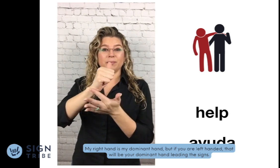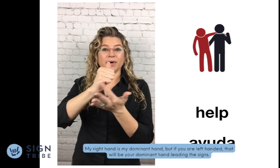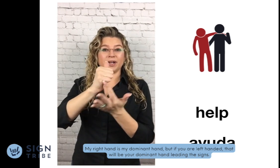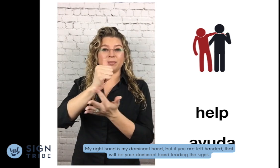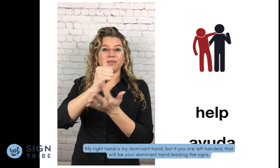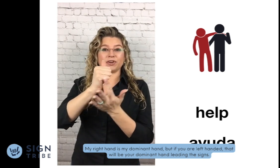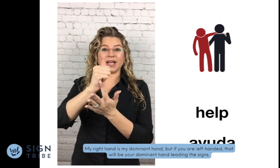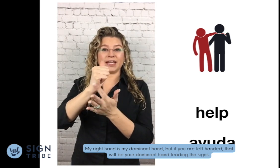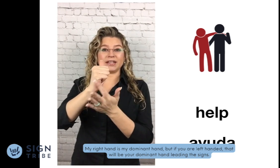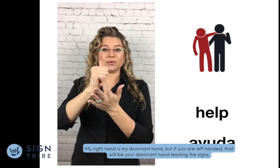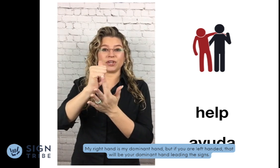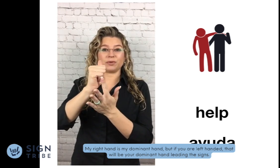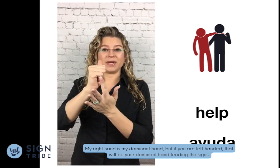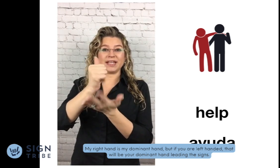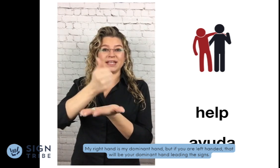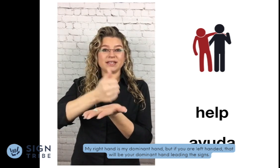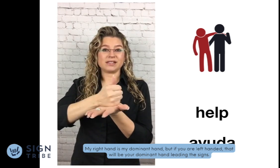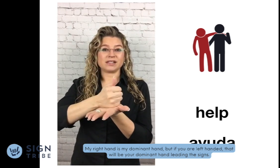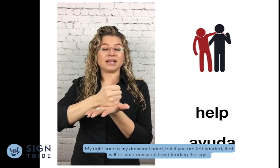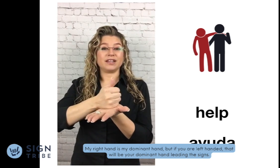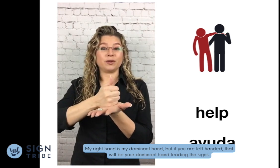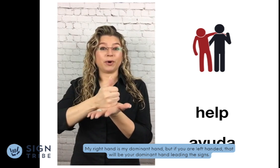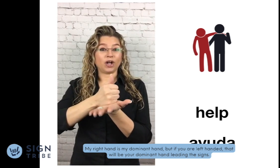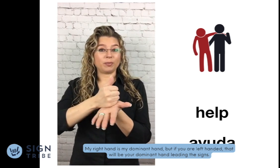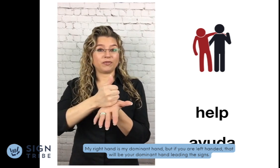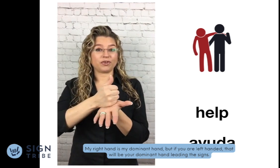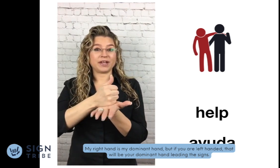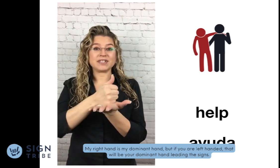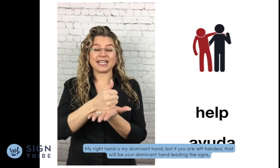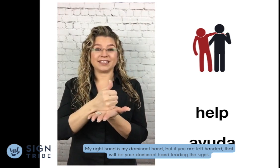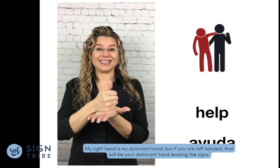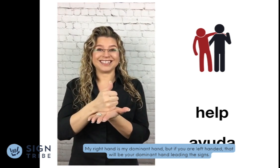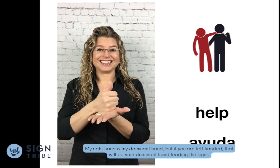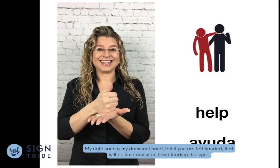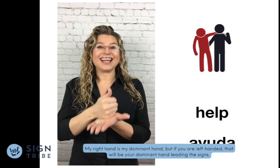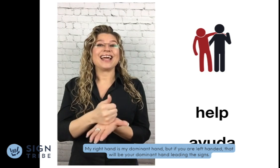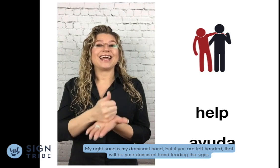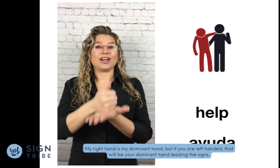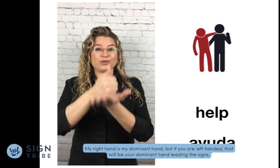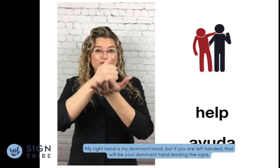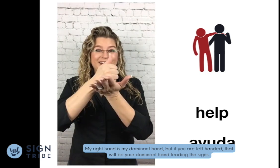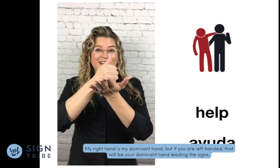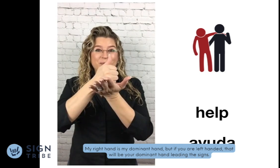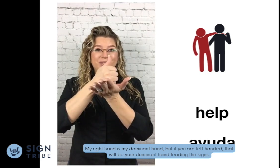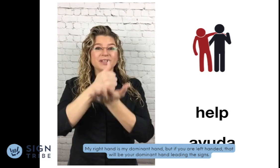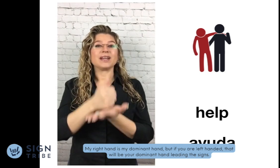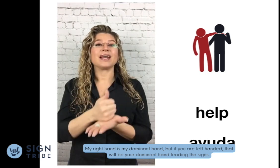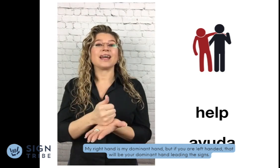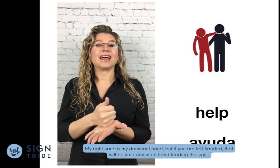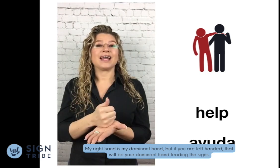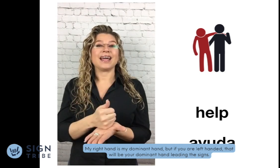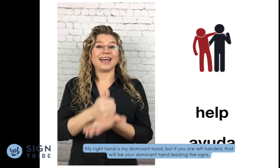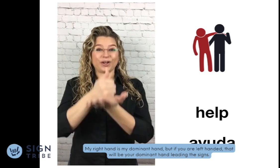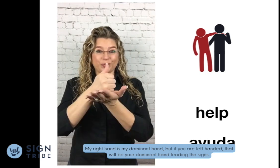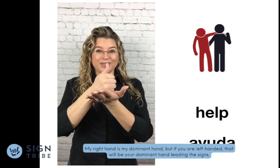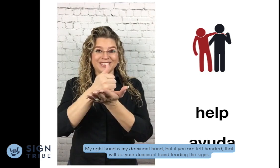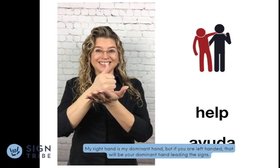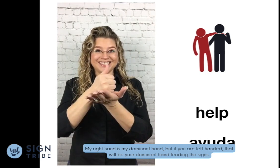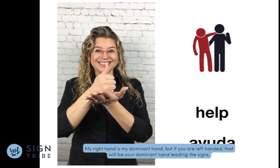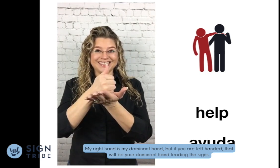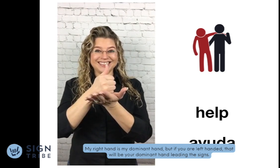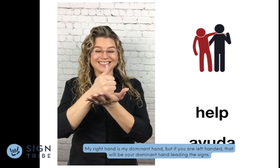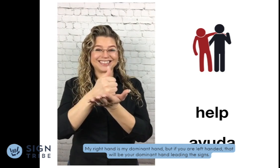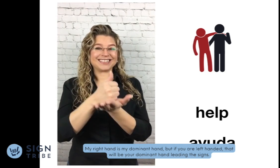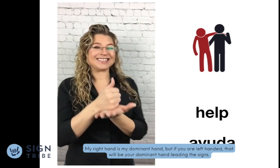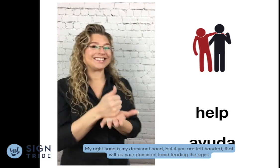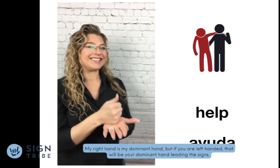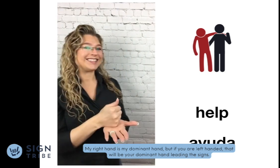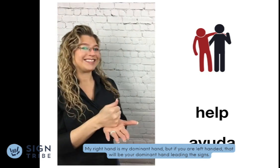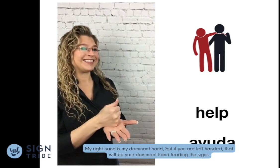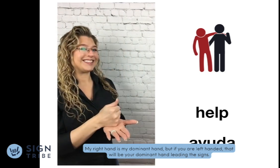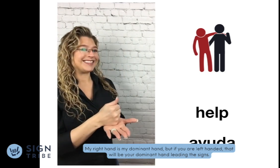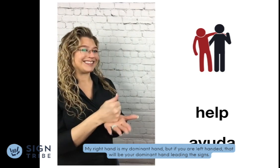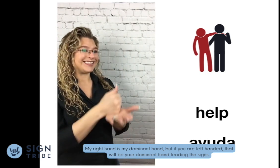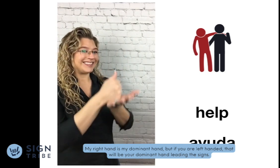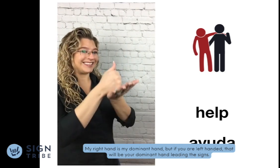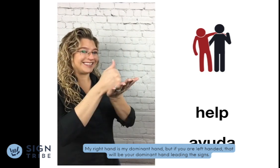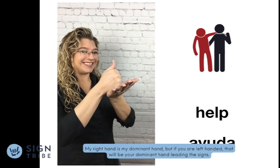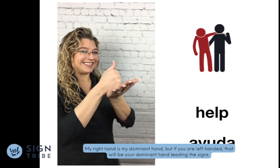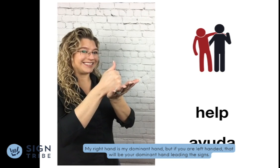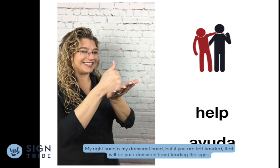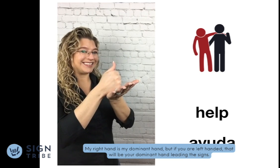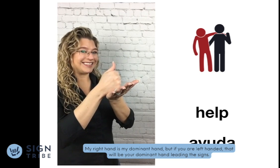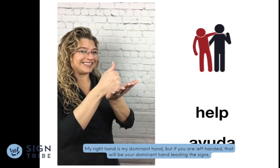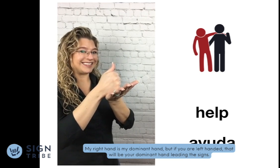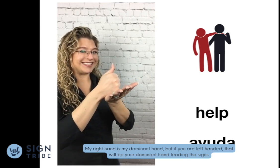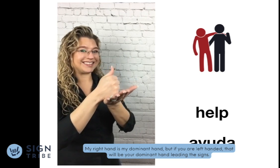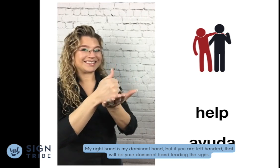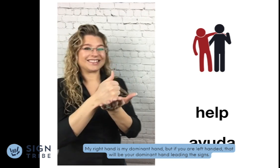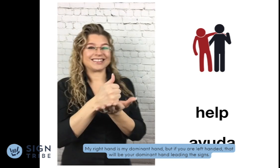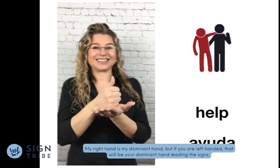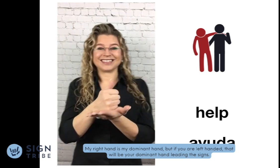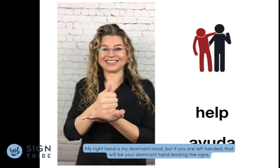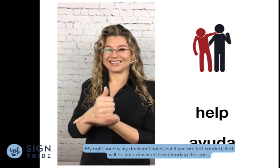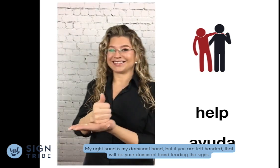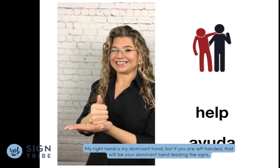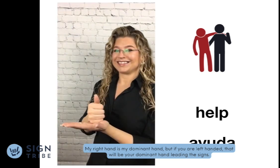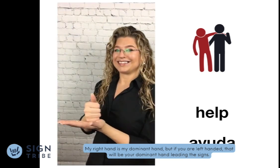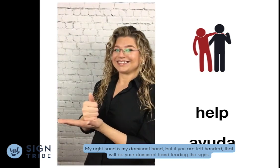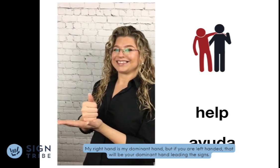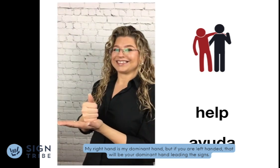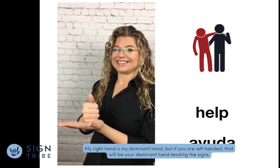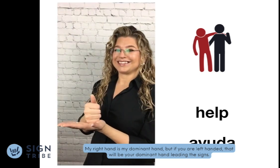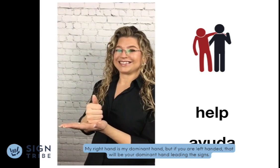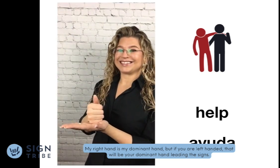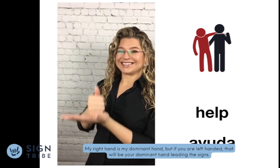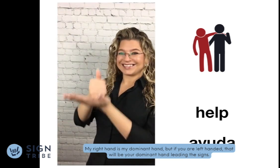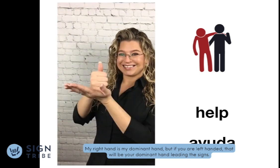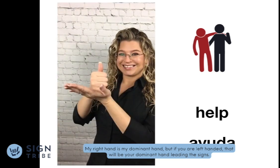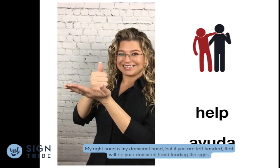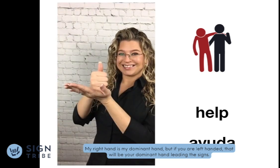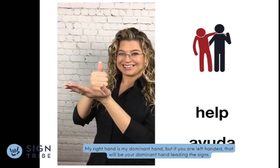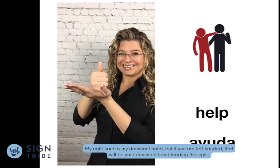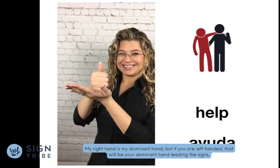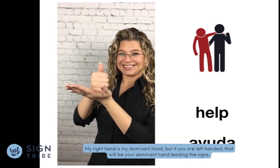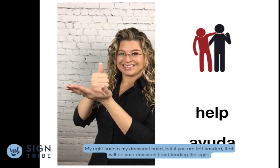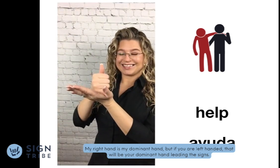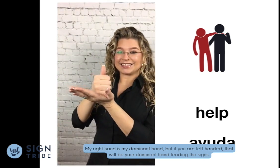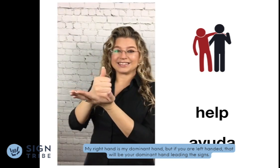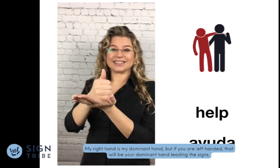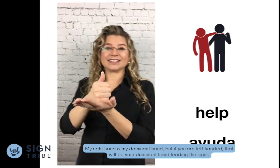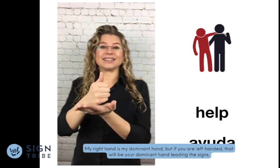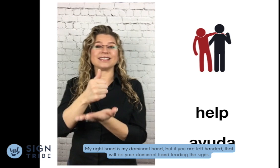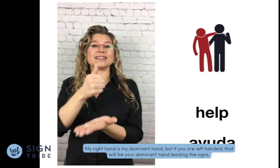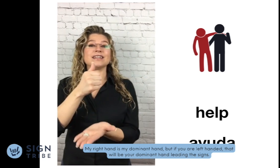bottom of your hand, where your pinky is, in the palm of your left hand, and go straight up. Help.